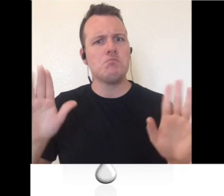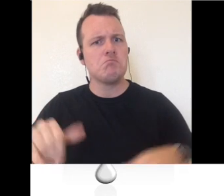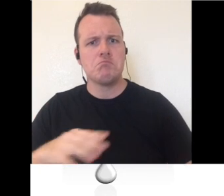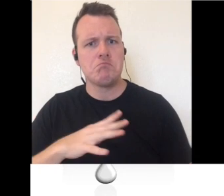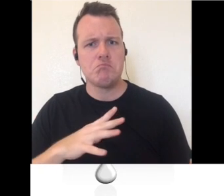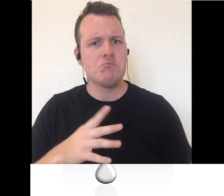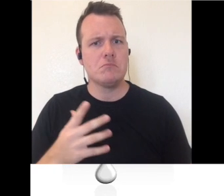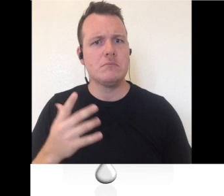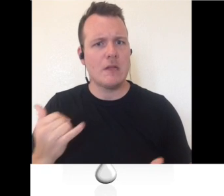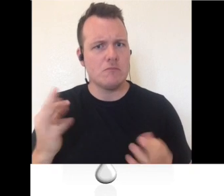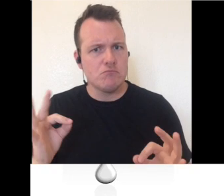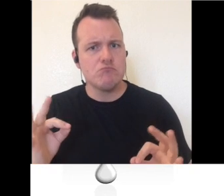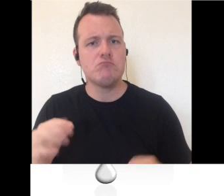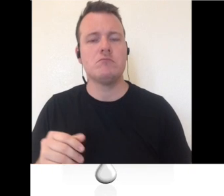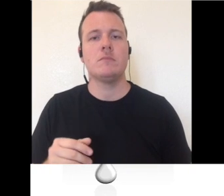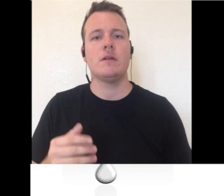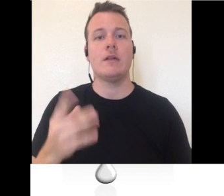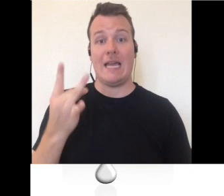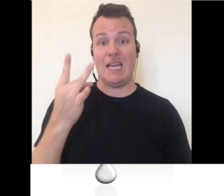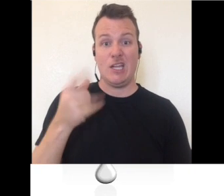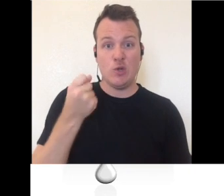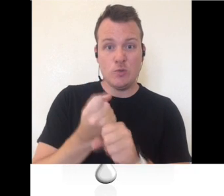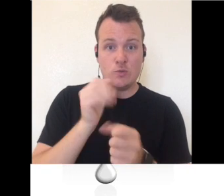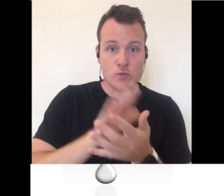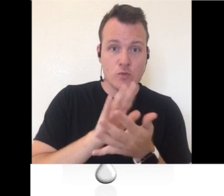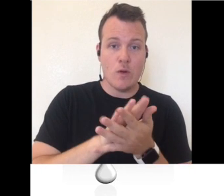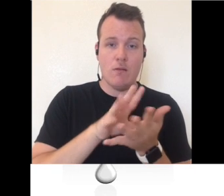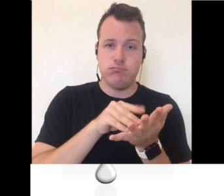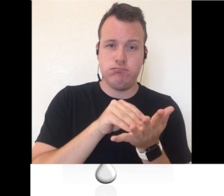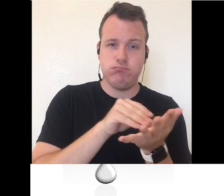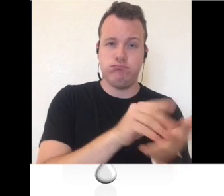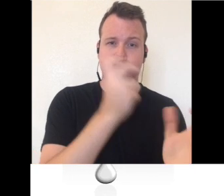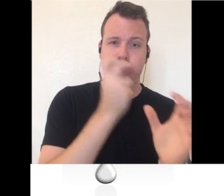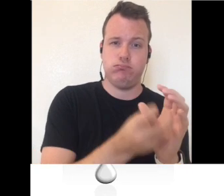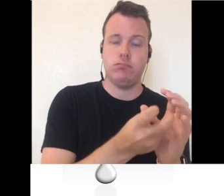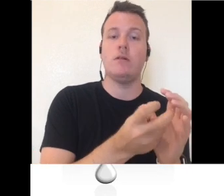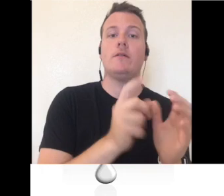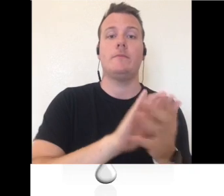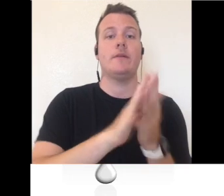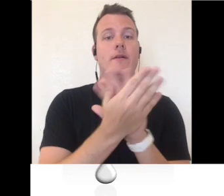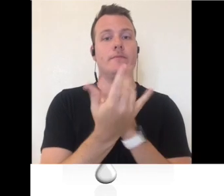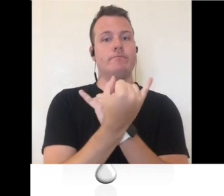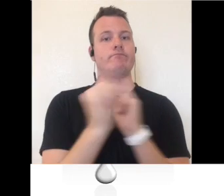it's not a nasty word; it is why you go to school for eight years